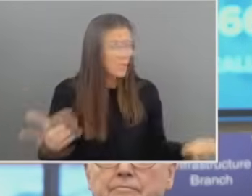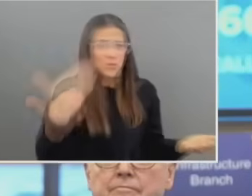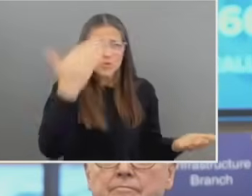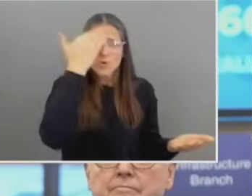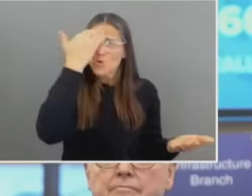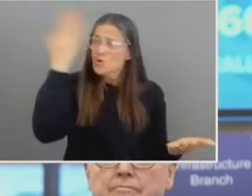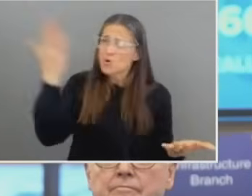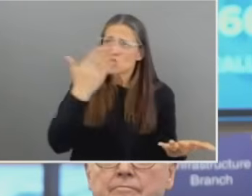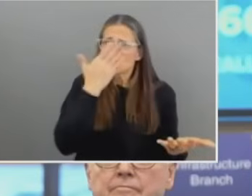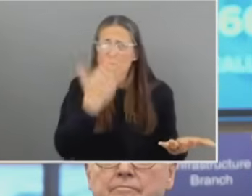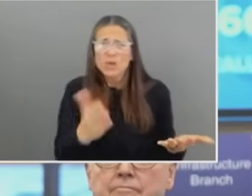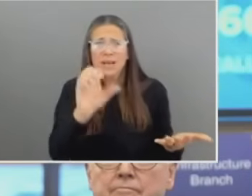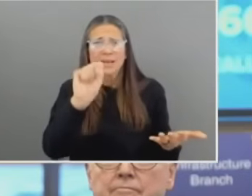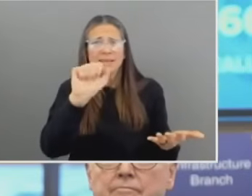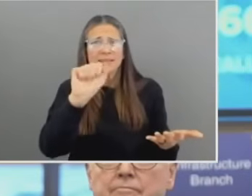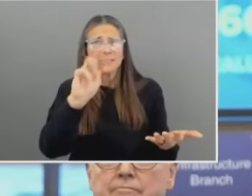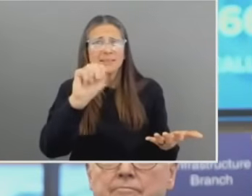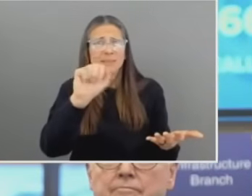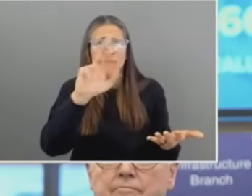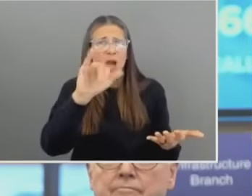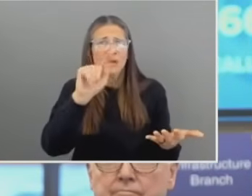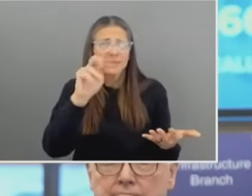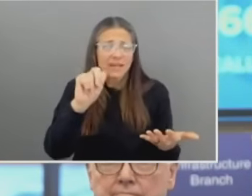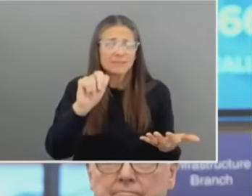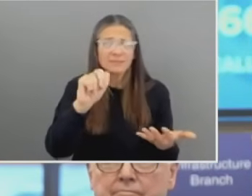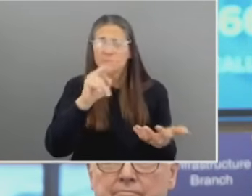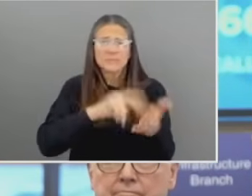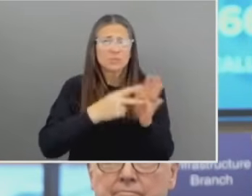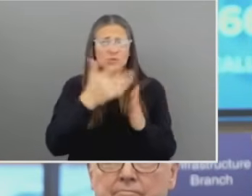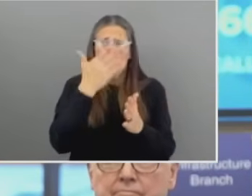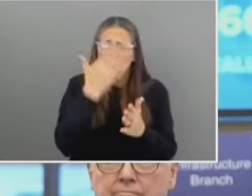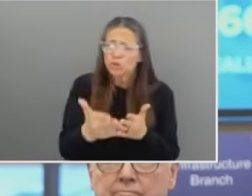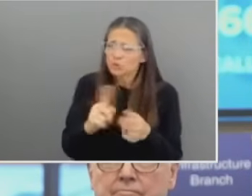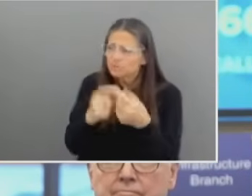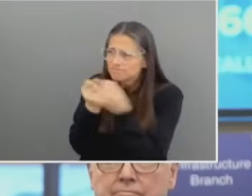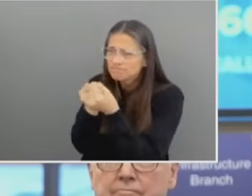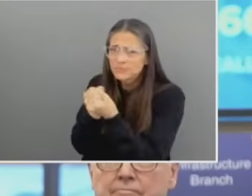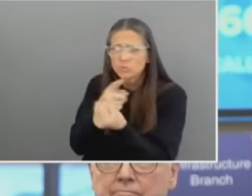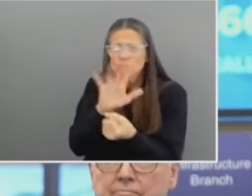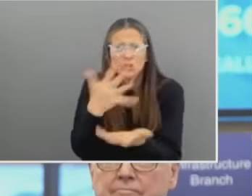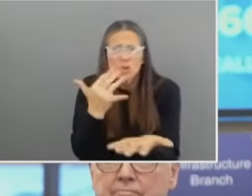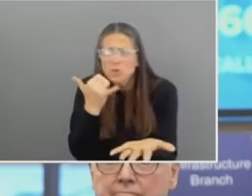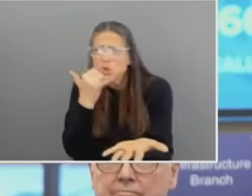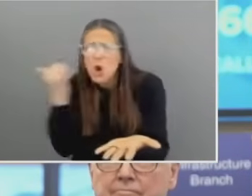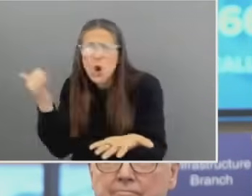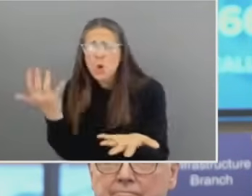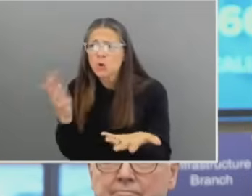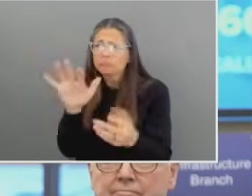CHECK ON YOUR NEIGHBORS. JUST MAKE SURE THEY’RE OKAY. WHAT A GOOD TIME TO LIVE OUT THE PARABLE OF THE GOOD SAMARITAN.